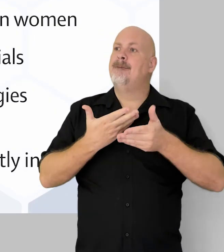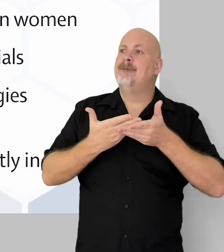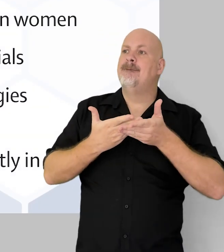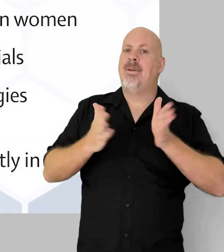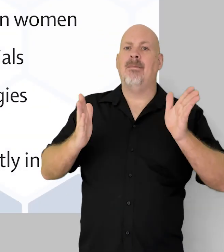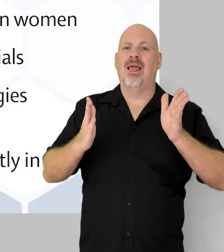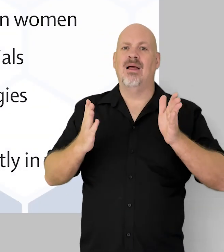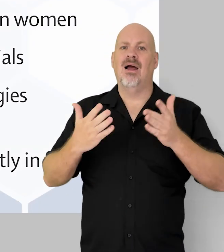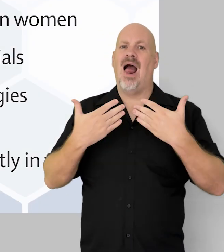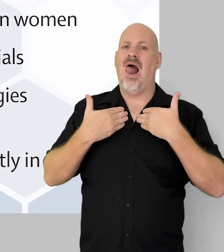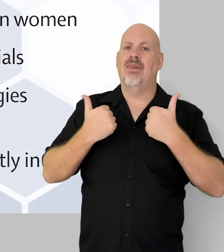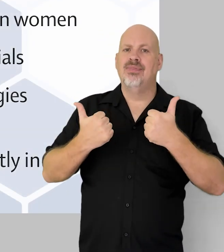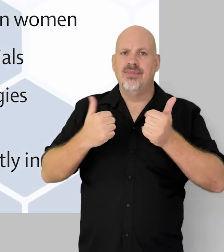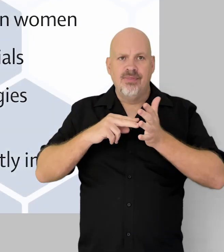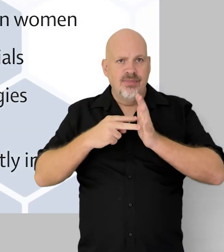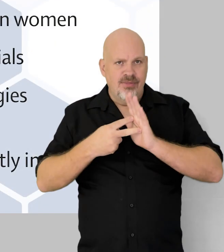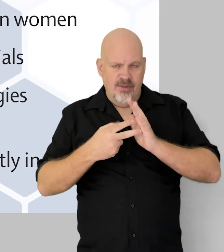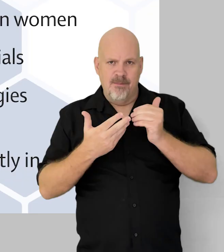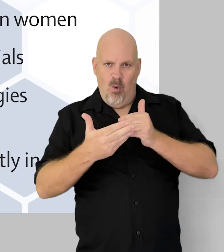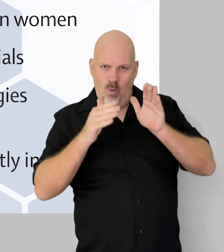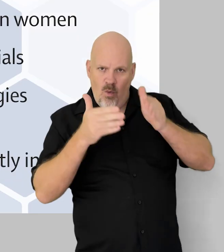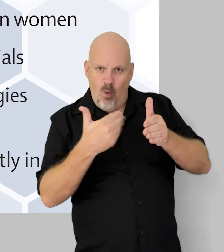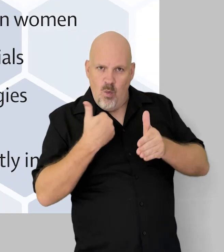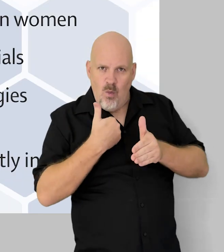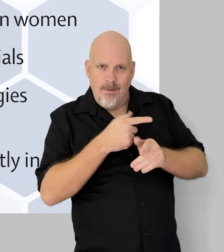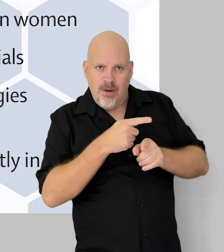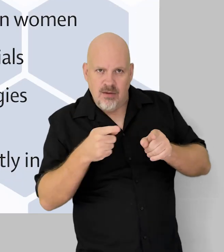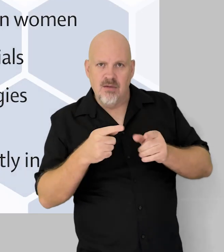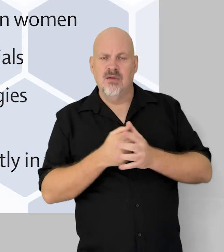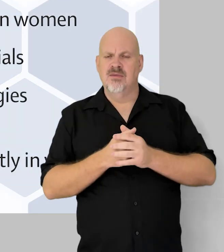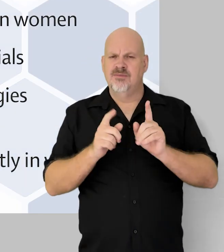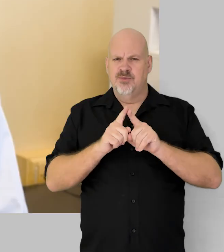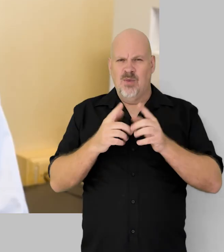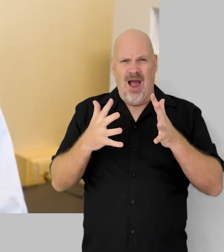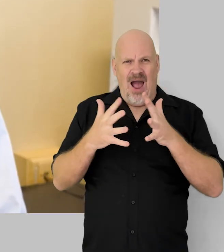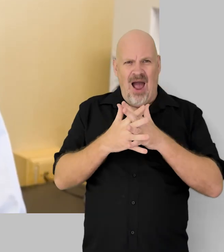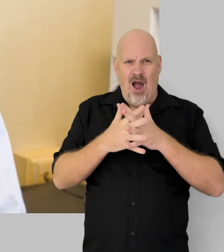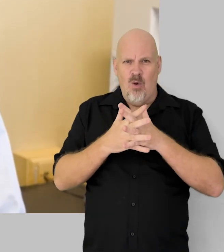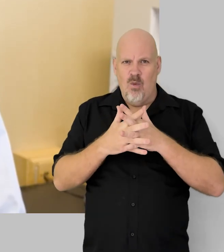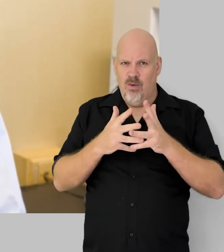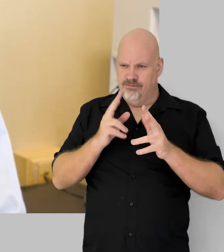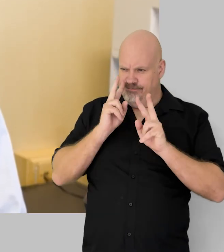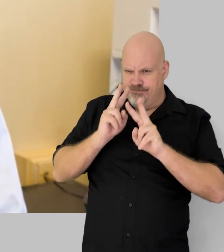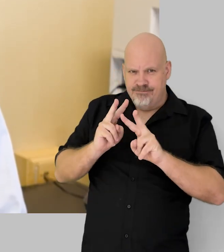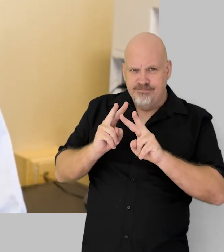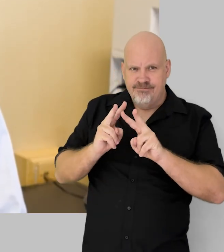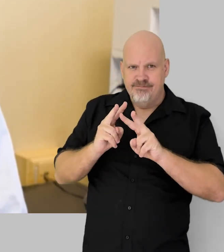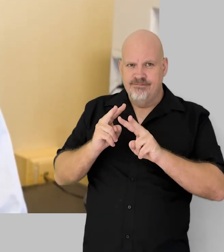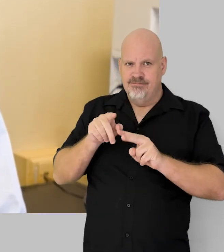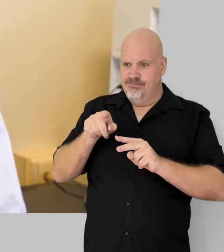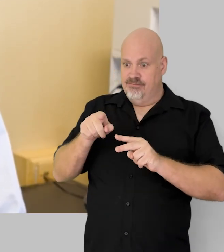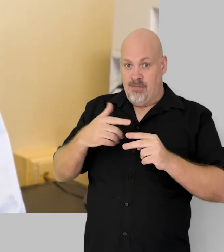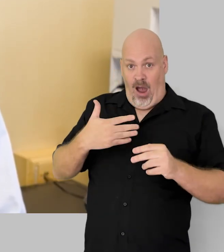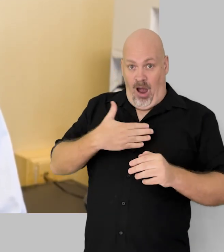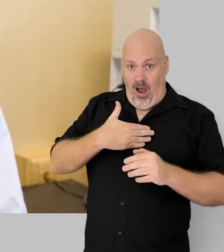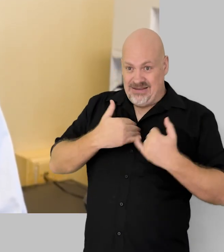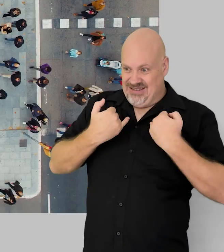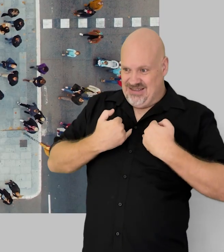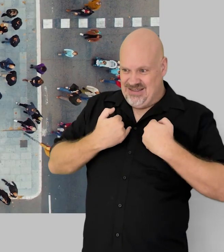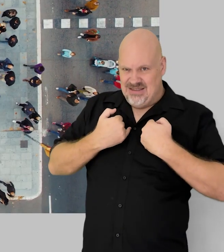how ischaemic heart disease presents differently in women. Real progress demands equity, and equity